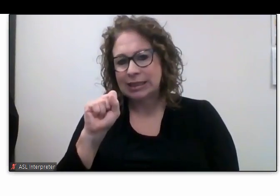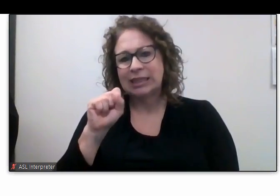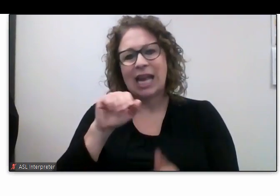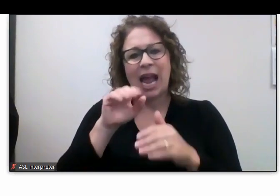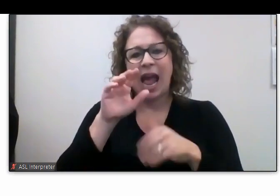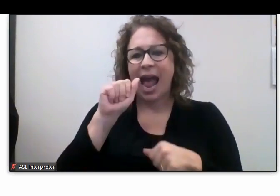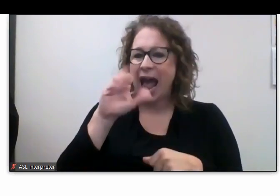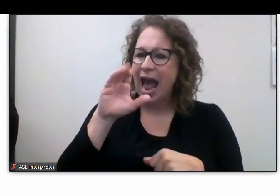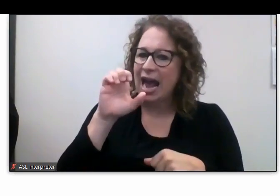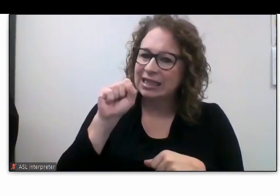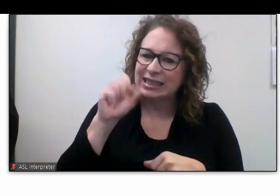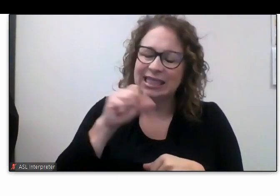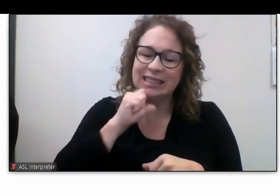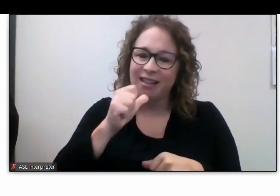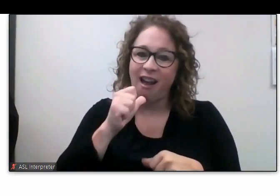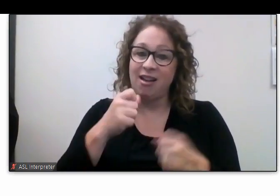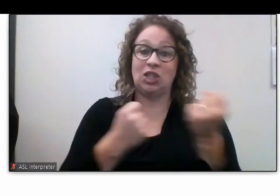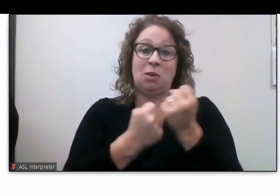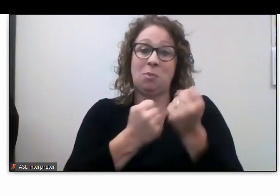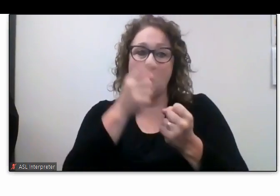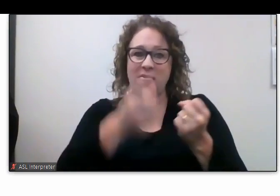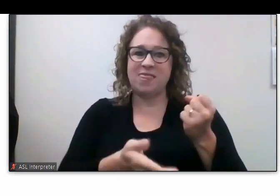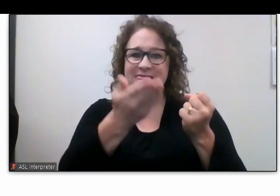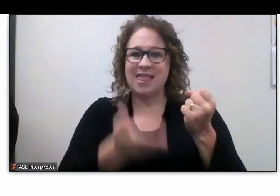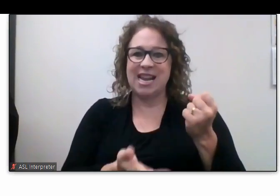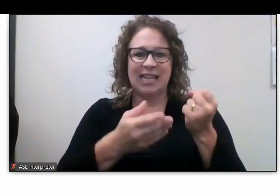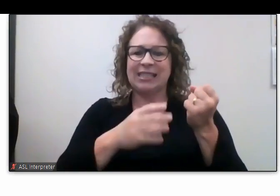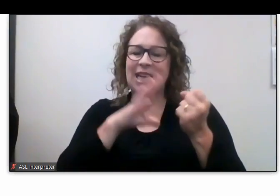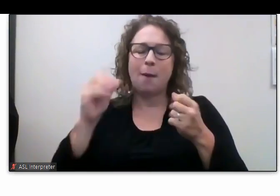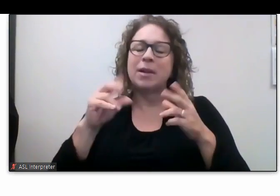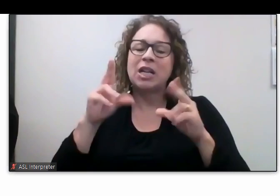We just want to share what we've learned and what other people in our world are using.